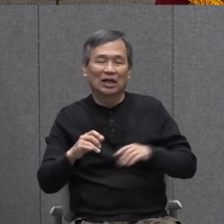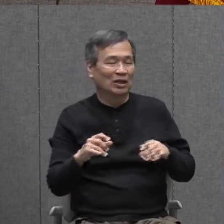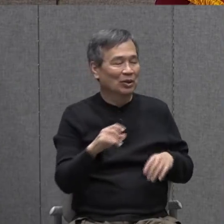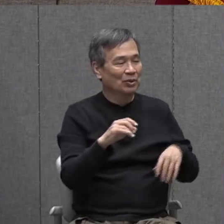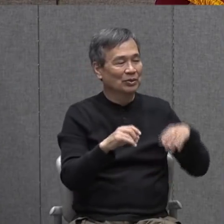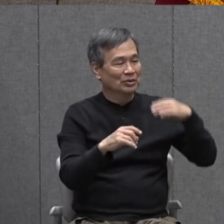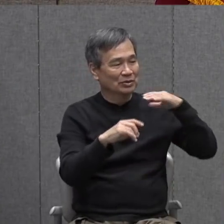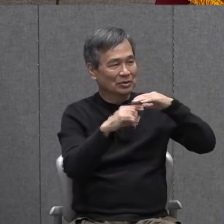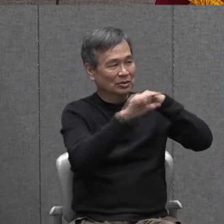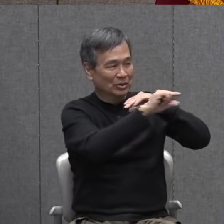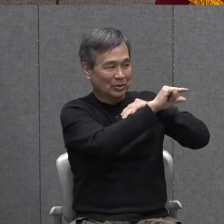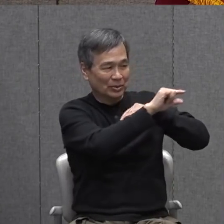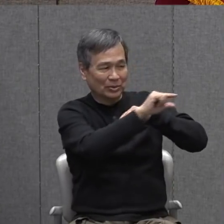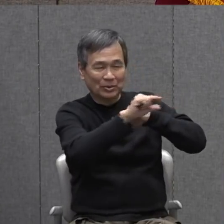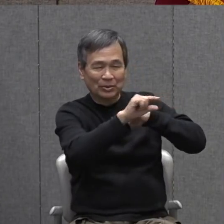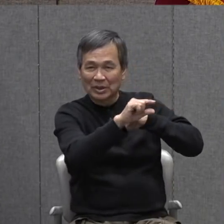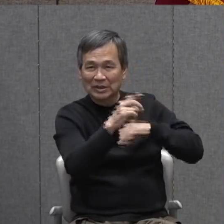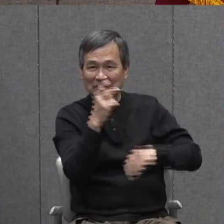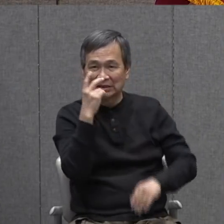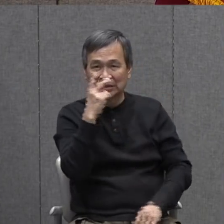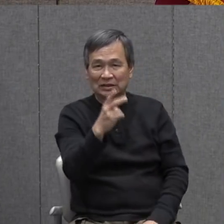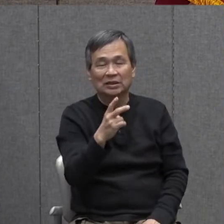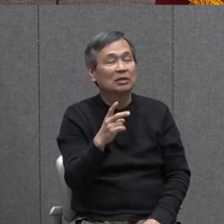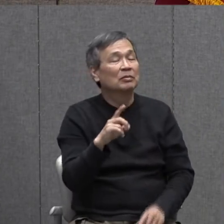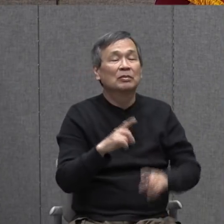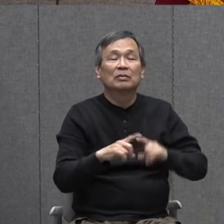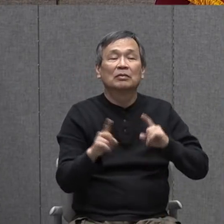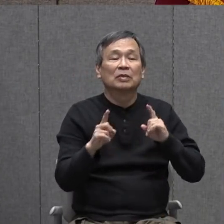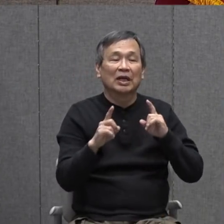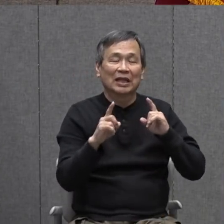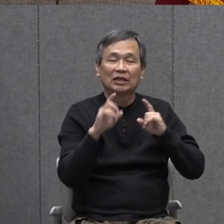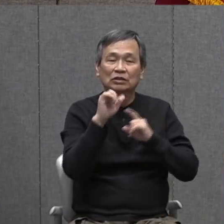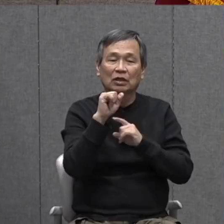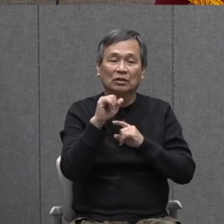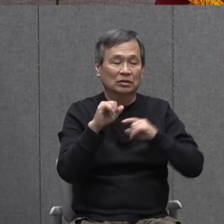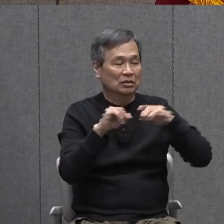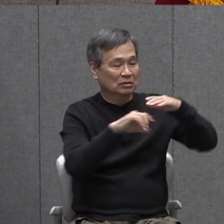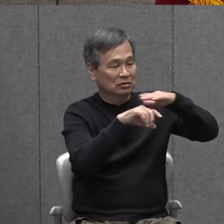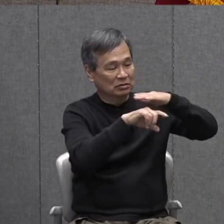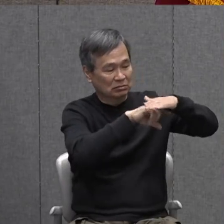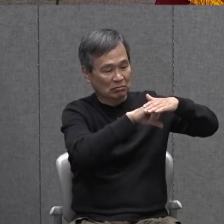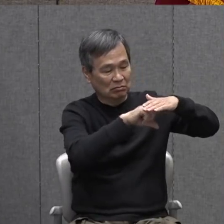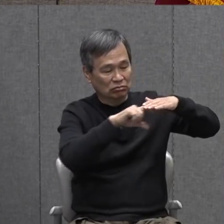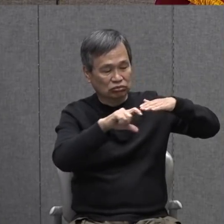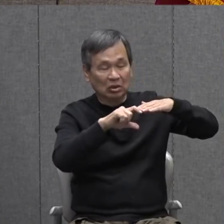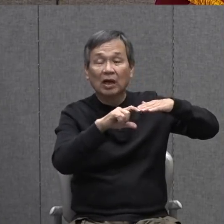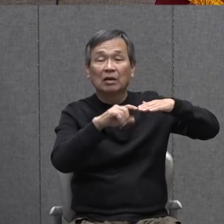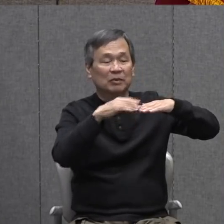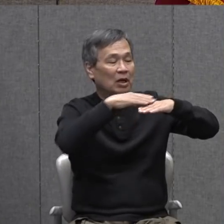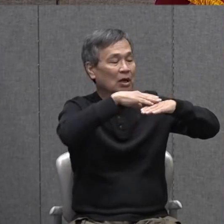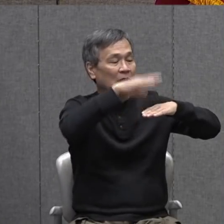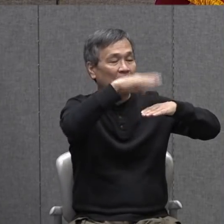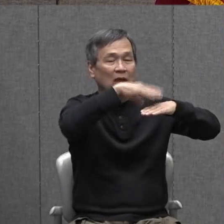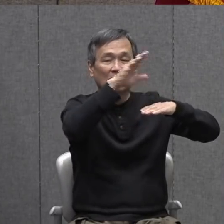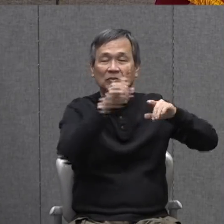And then where the fabric is it looks different. So I'm gonna make a line that separates my sole